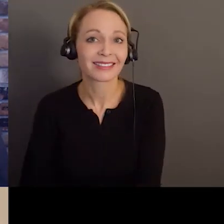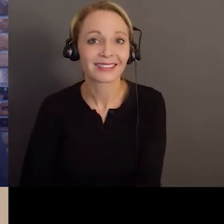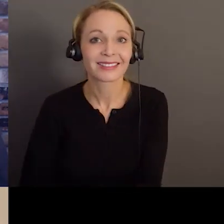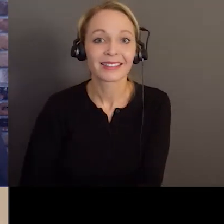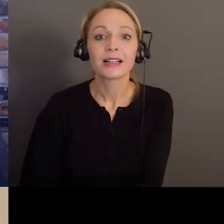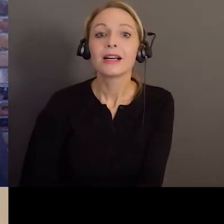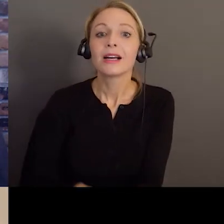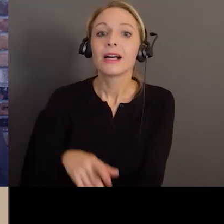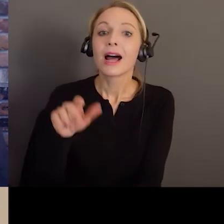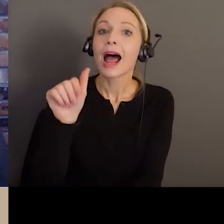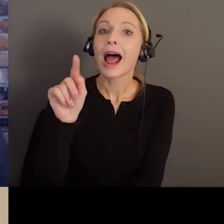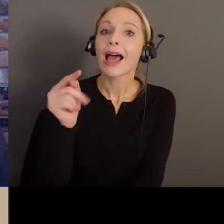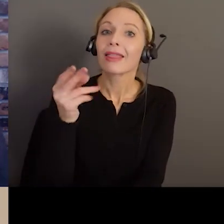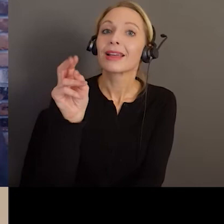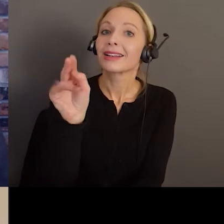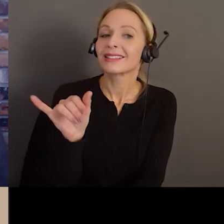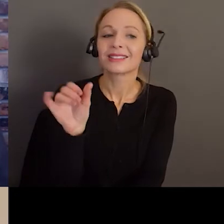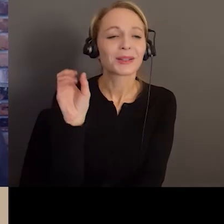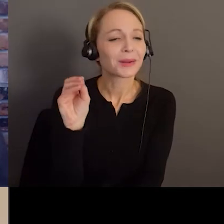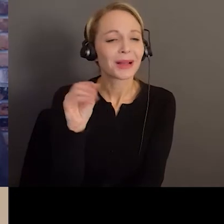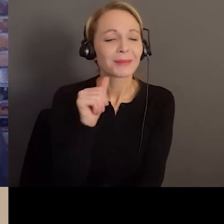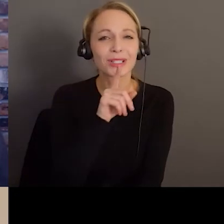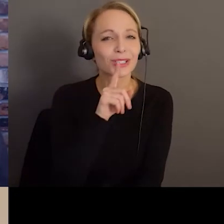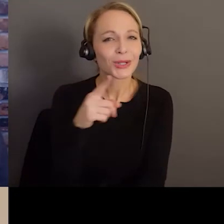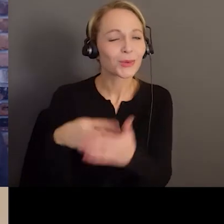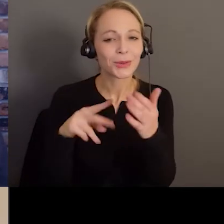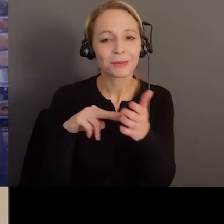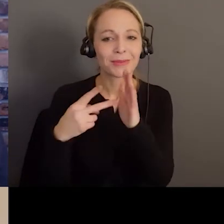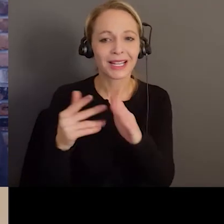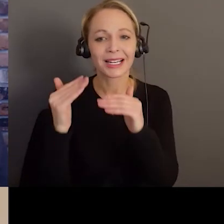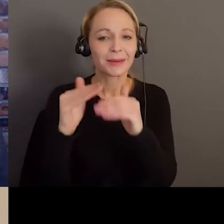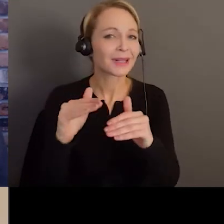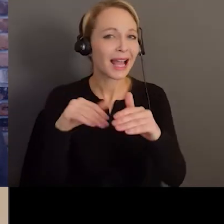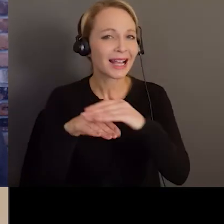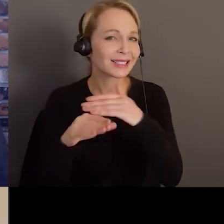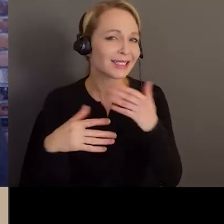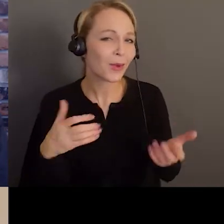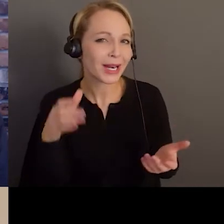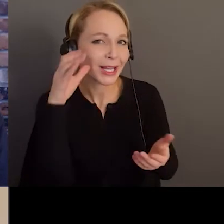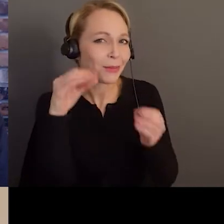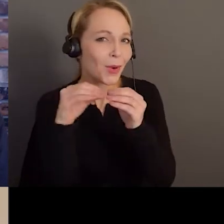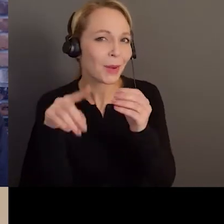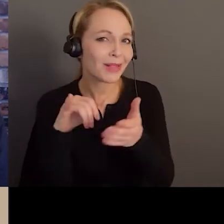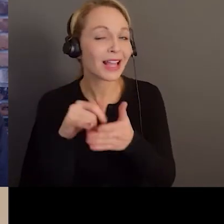I'M NOT SURE WHAT YOU MEAN BY LIMITED ACCESS, I WANT